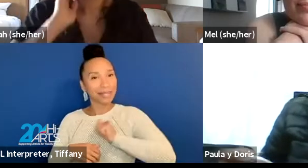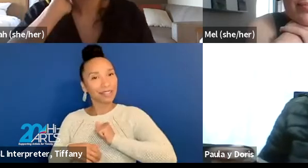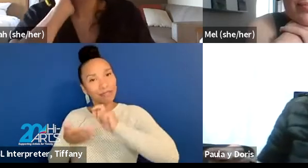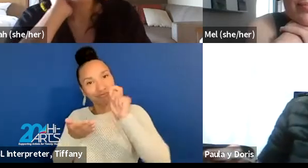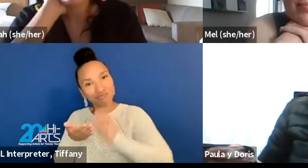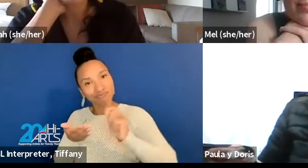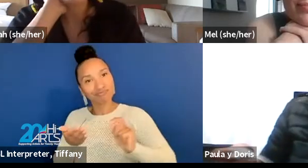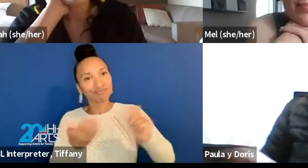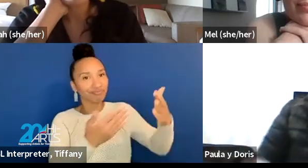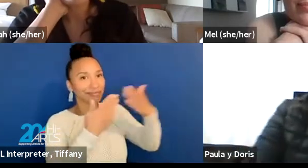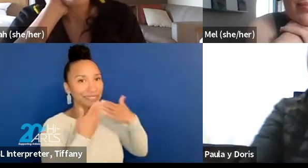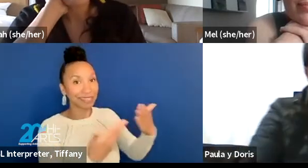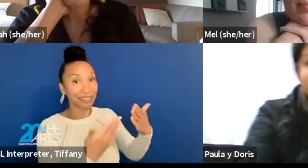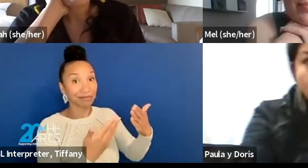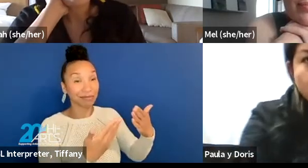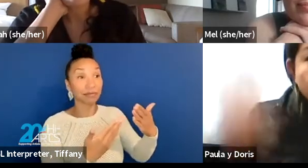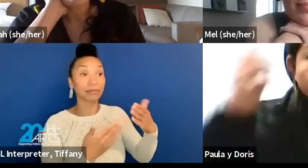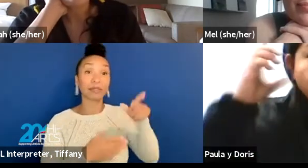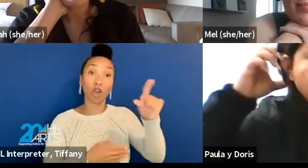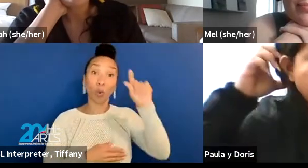Benjamin (they/them/elle): And folks wrote you know their personal stories.